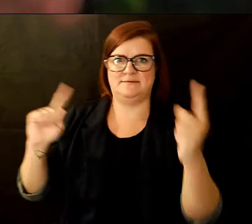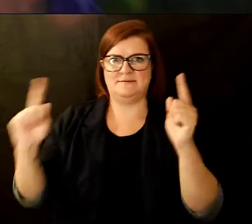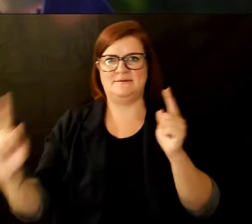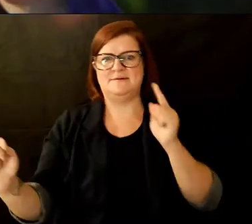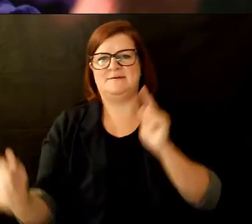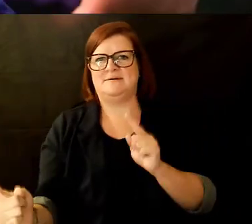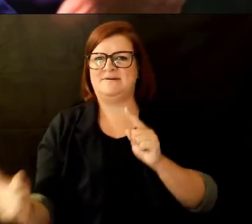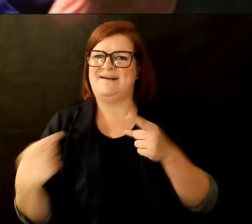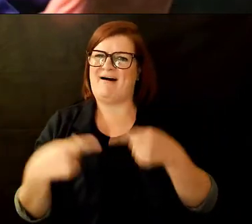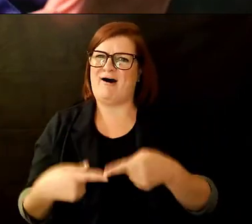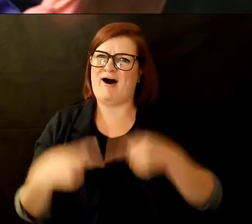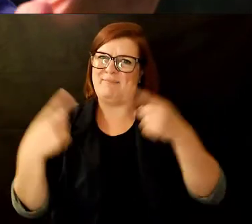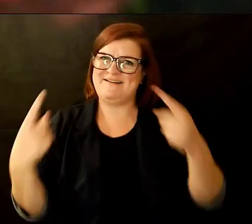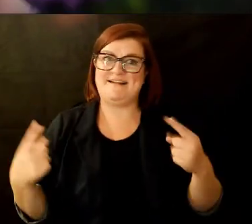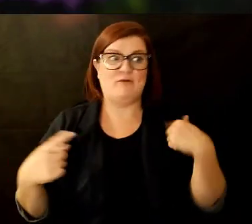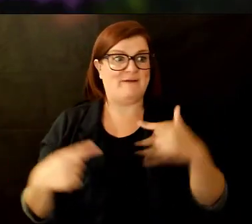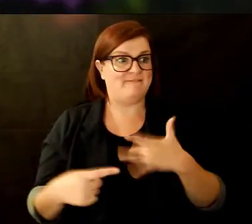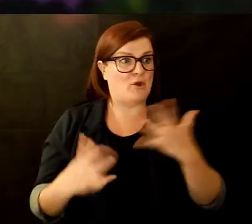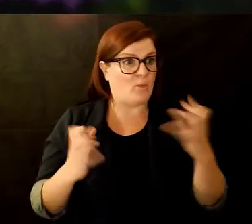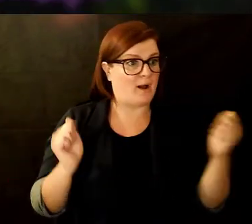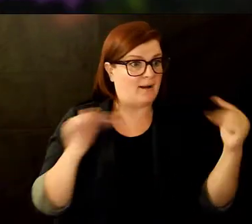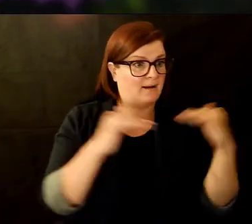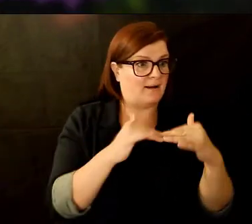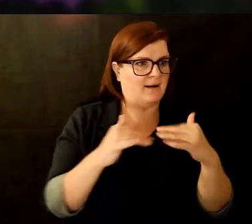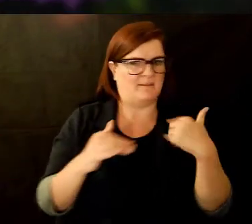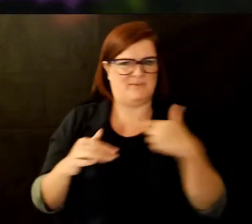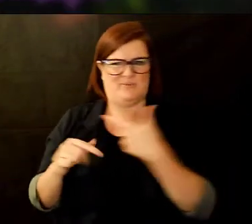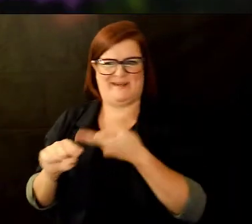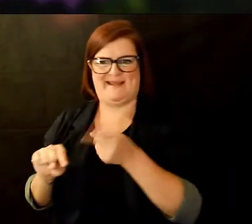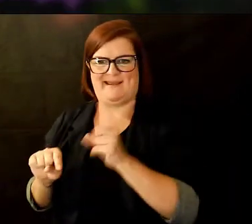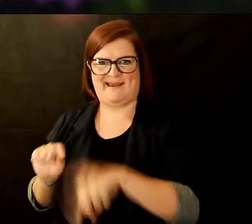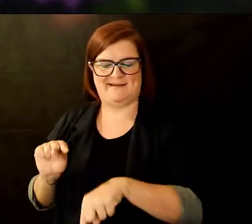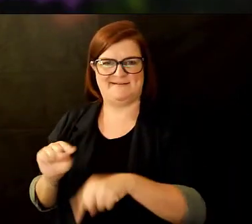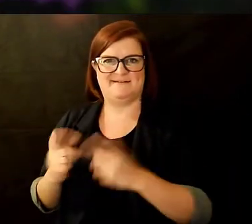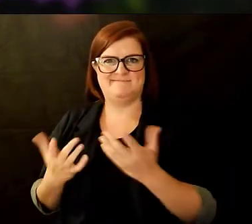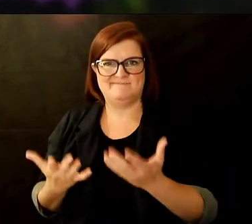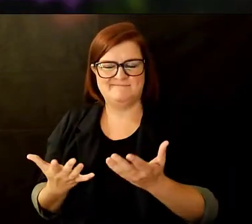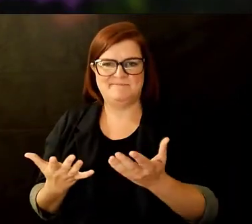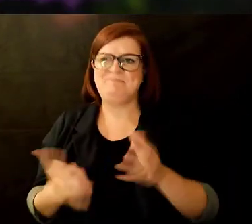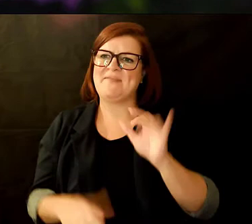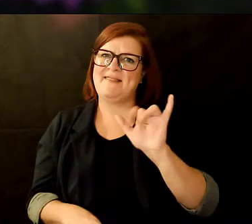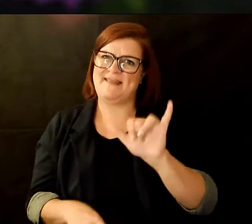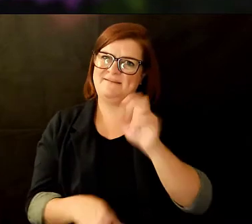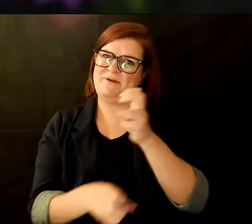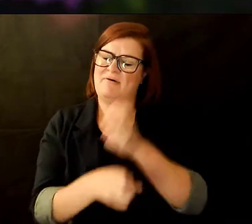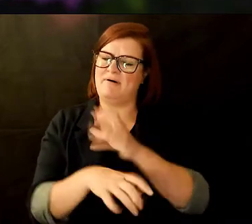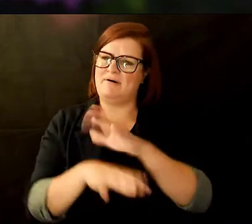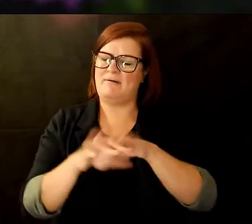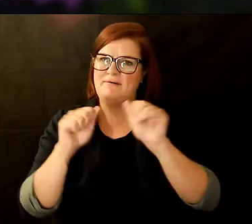It's the opposite of what we feel like we want to do. This has been hard on all of us.